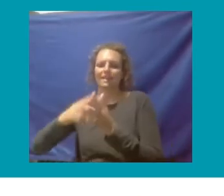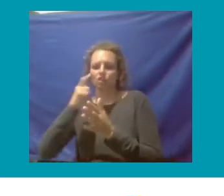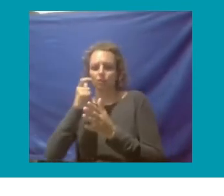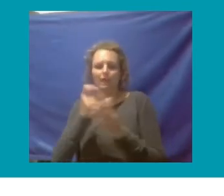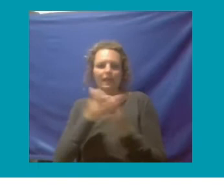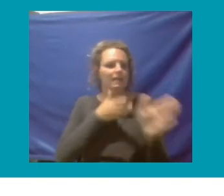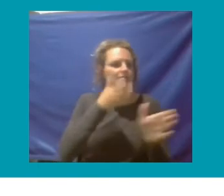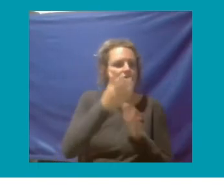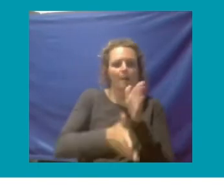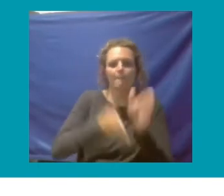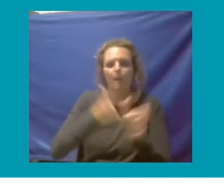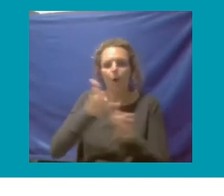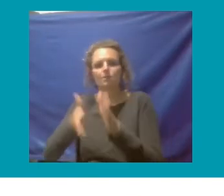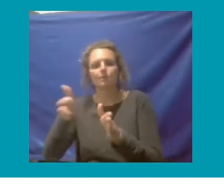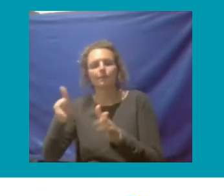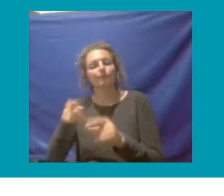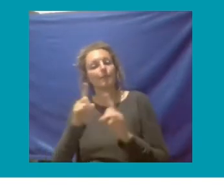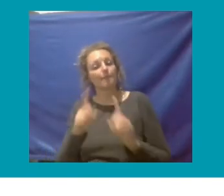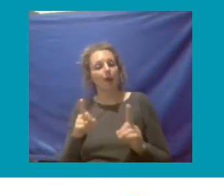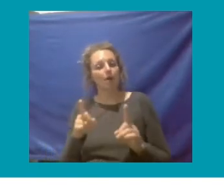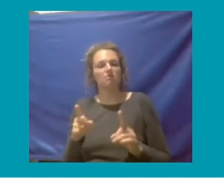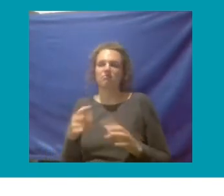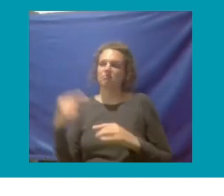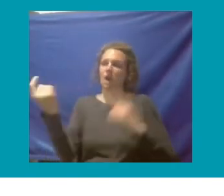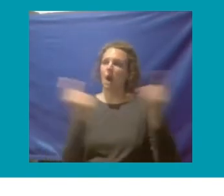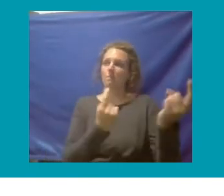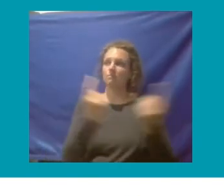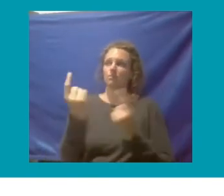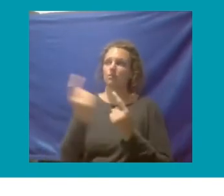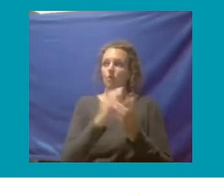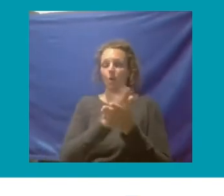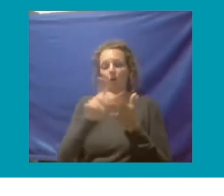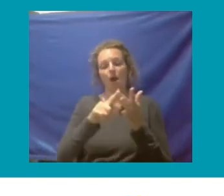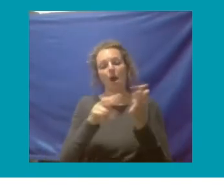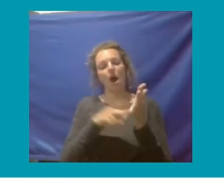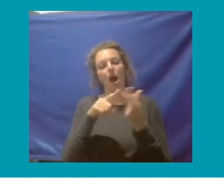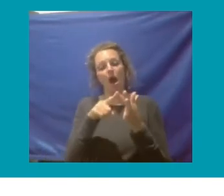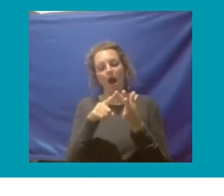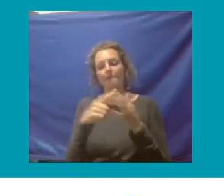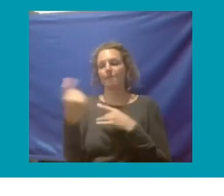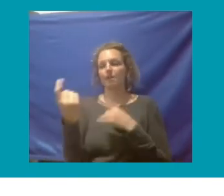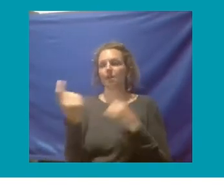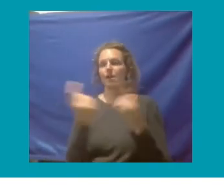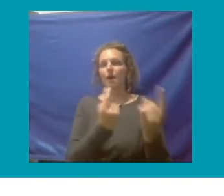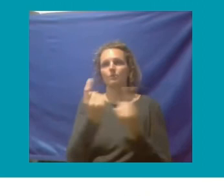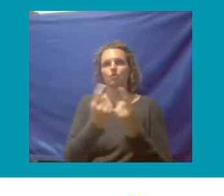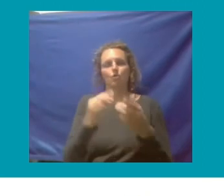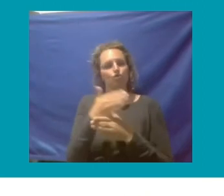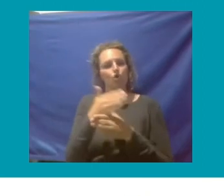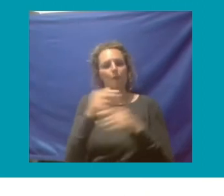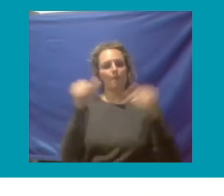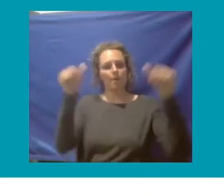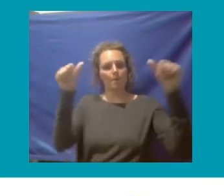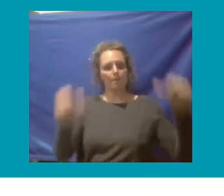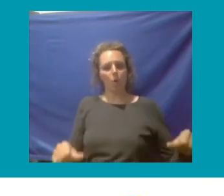that we tend to find come to the Hive and come to the job board tend to be looking for mainstream